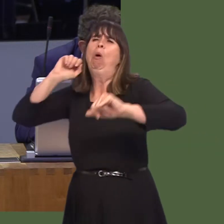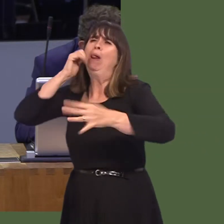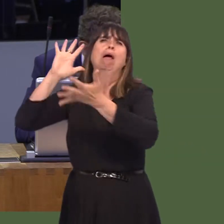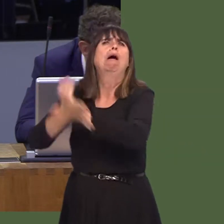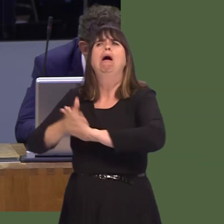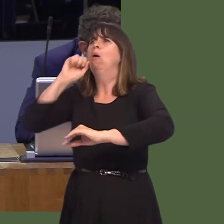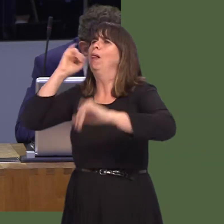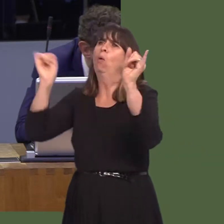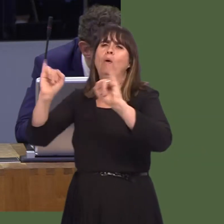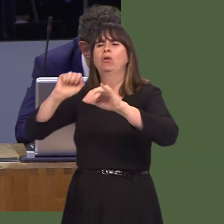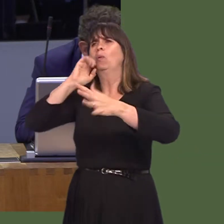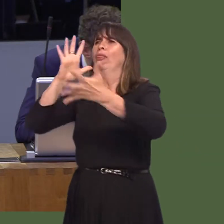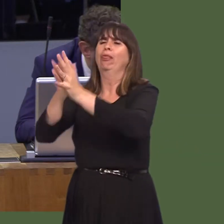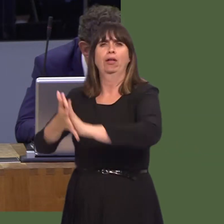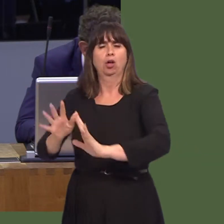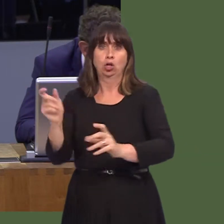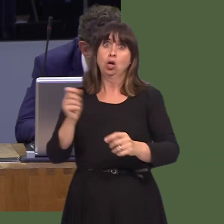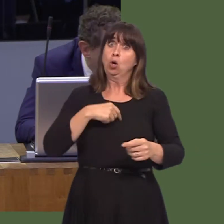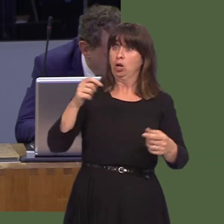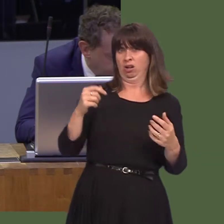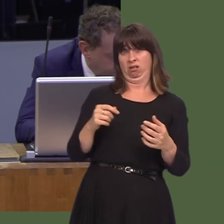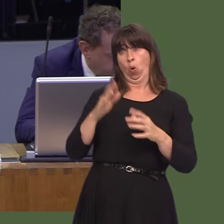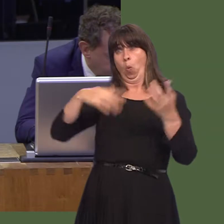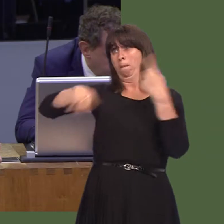After all, we were supposed to be in a deep recession by now.